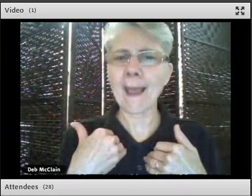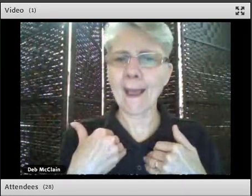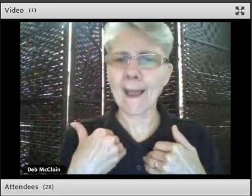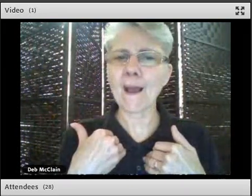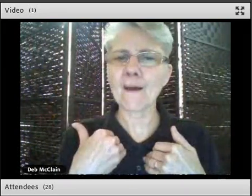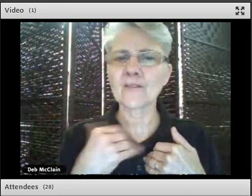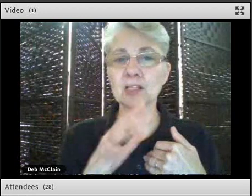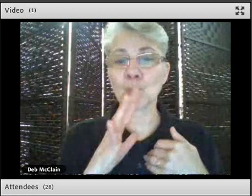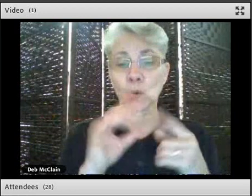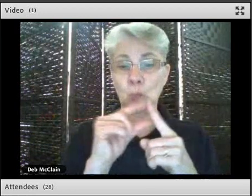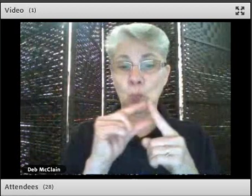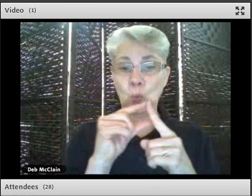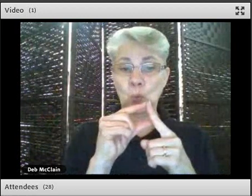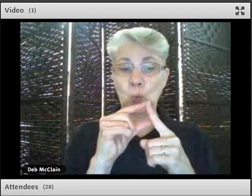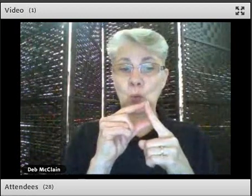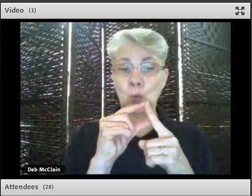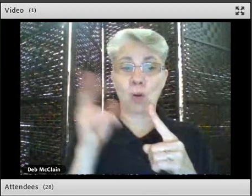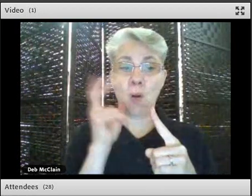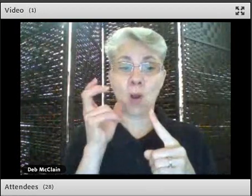So, if that's the case, then go ahead